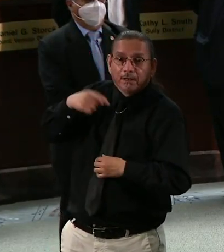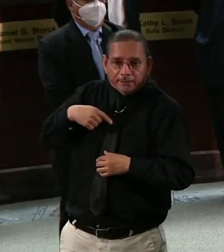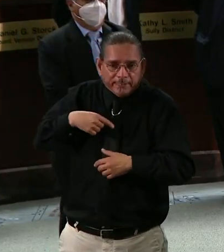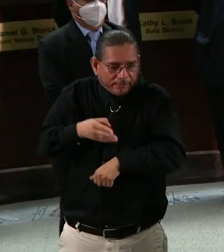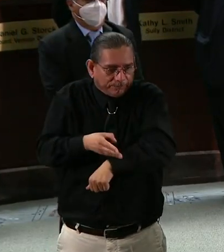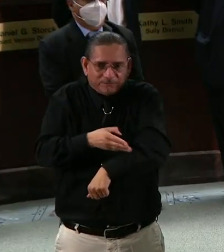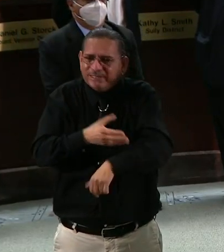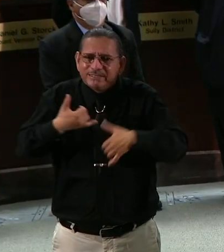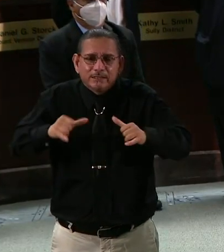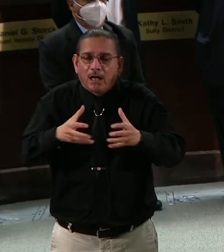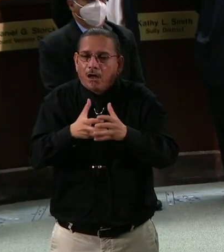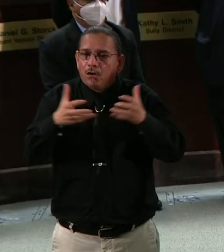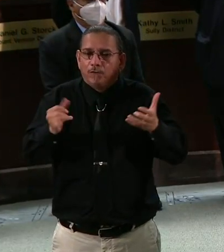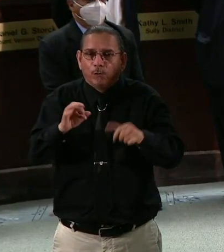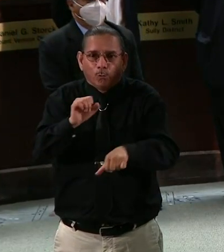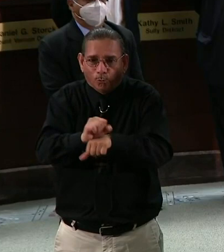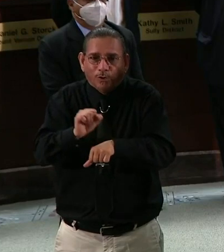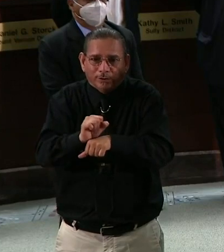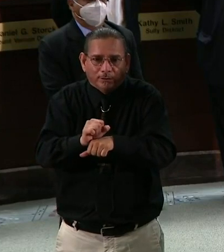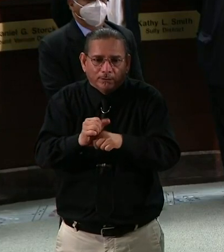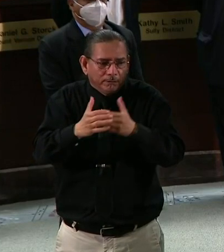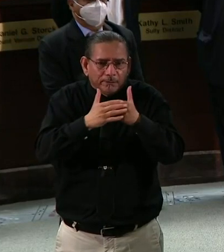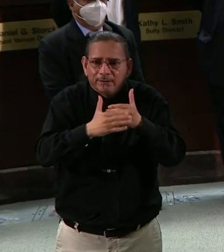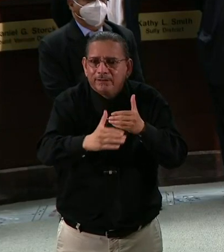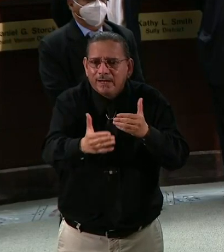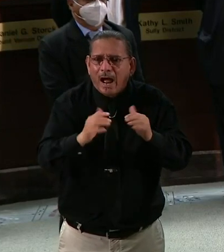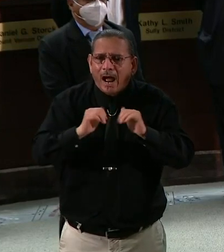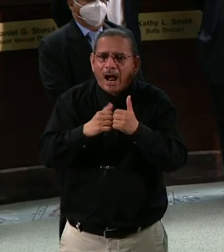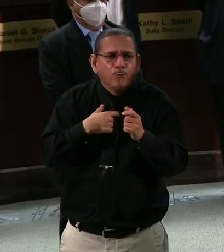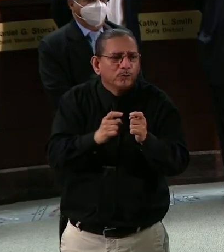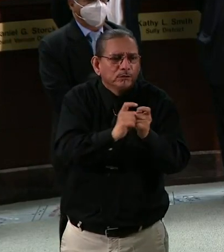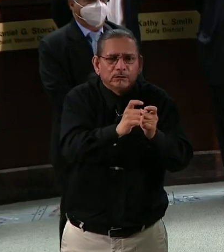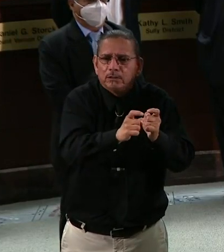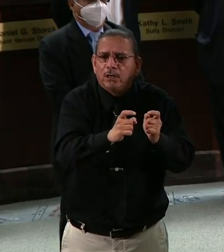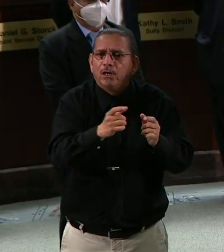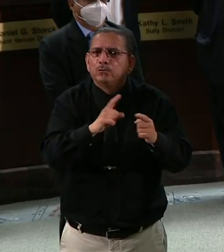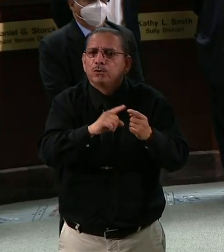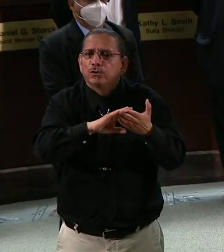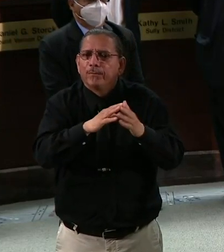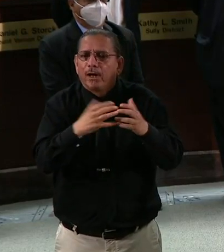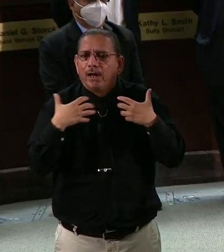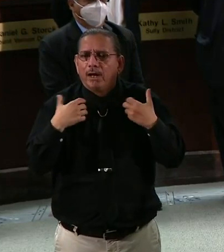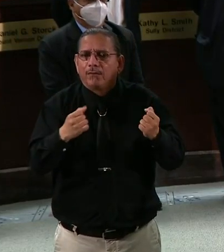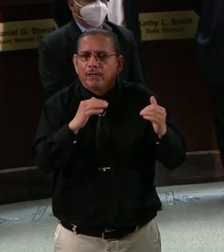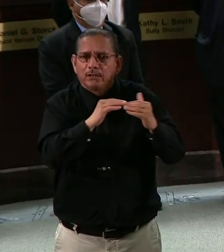EVERY DAY IS BETTER BUT WE STILL HAVE A LOT OF WORK TO DO ESPECIALLY. HOW WE DISTRIBUTED